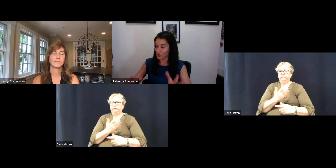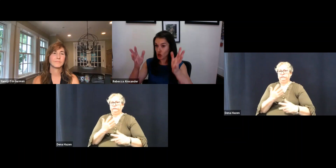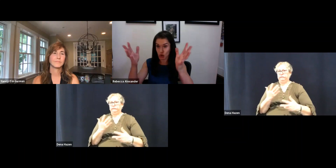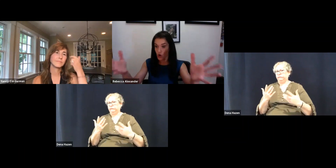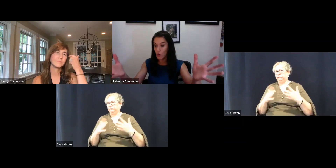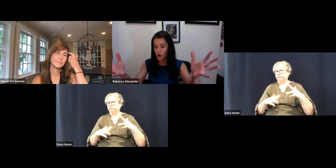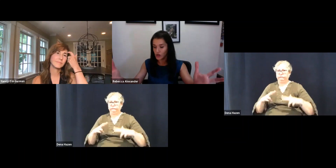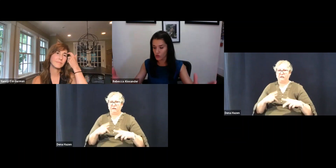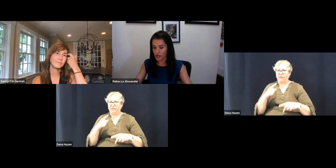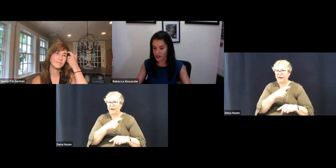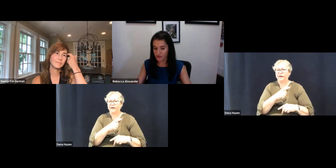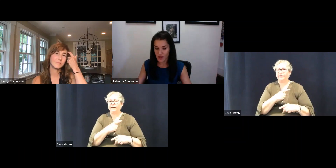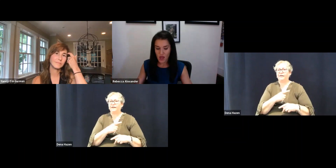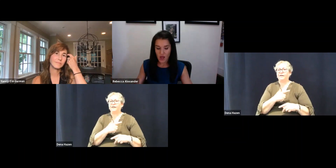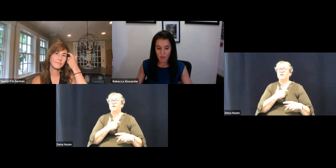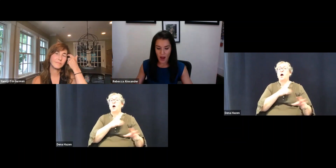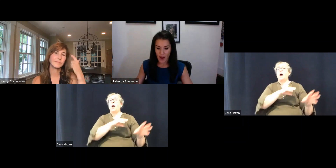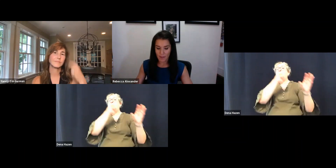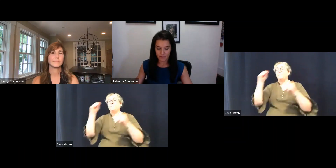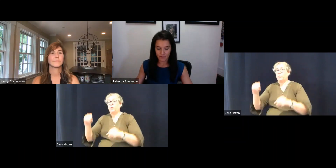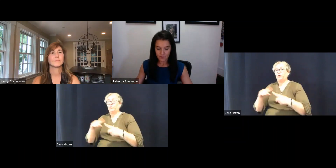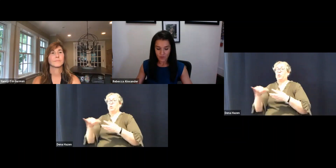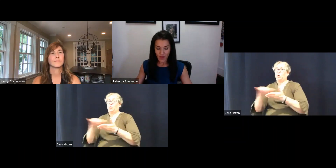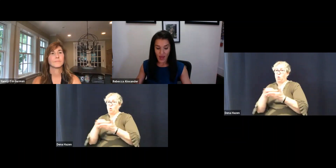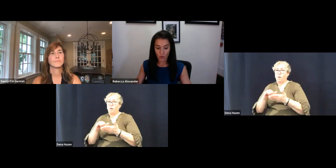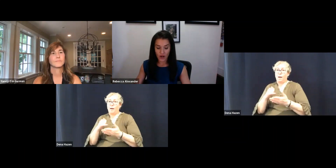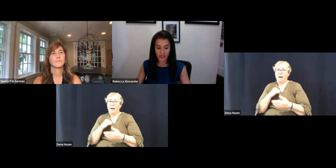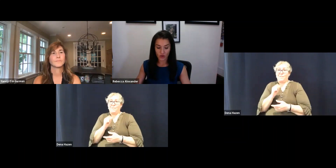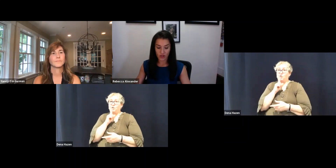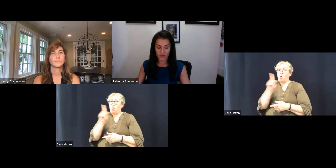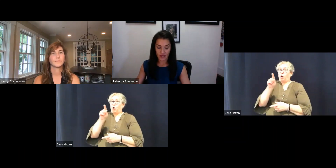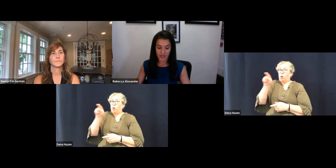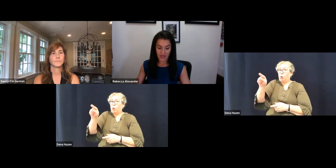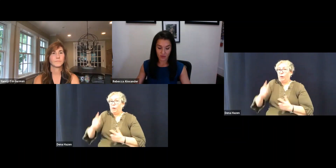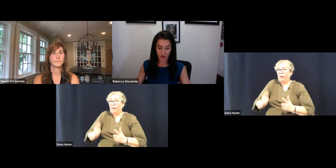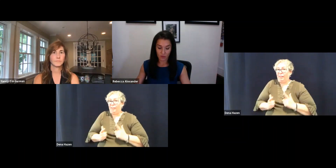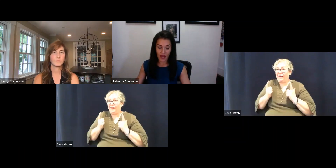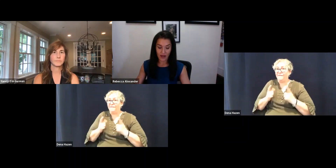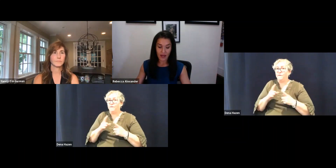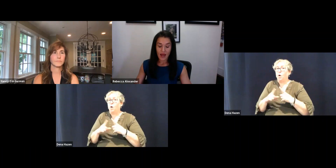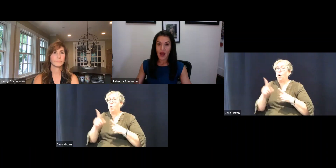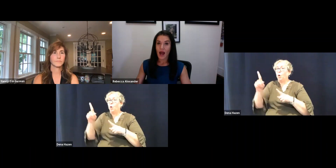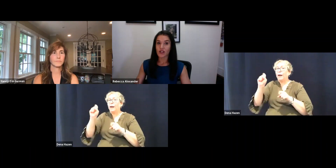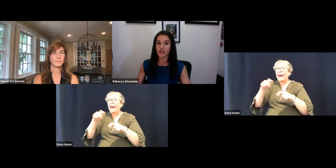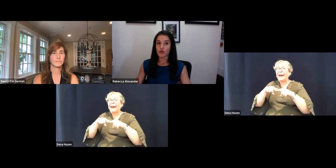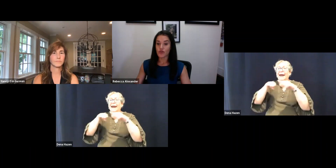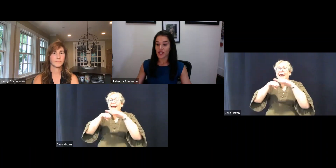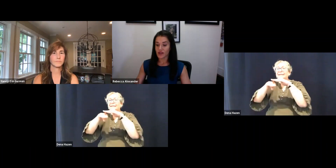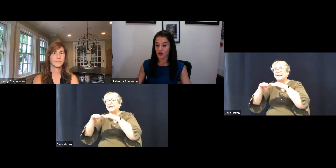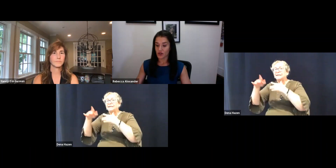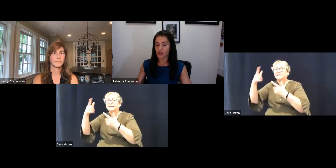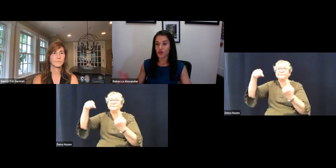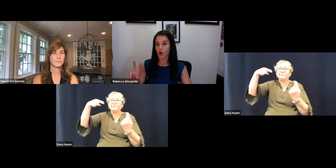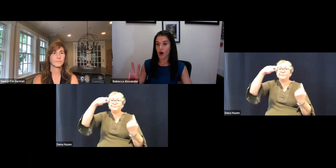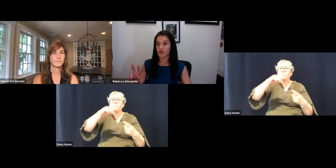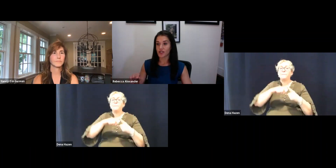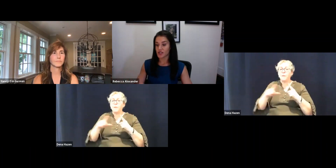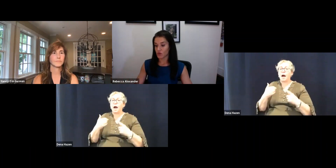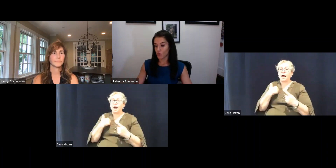So I don't know where you live and what is sort of accessible. But I do think there's two options here.